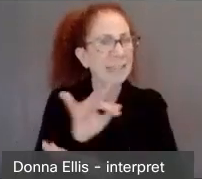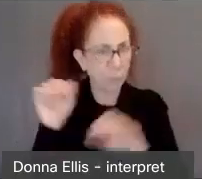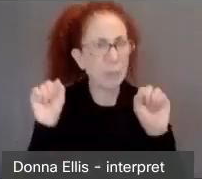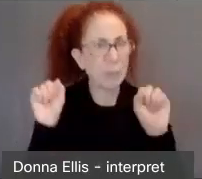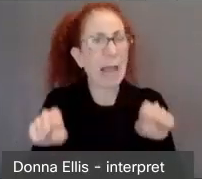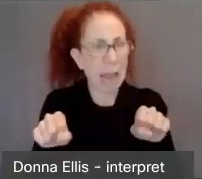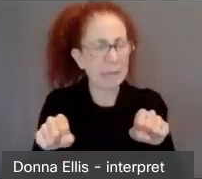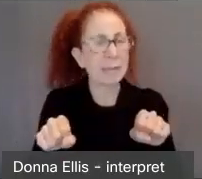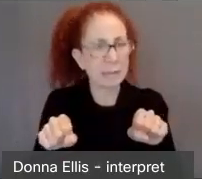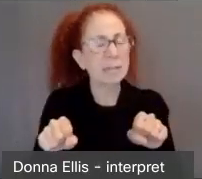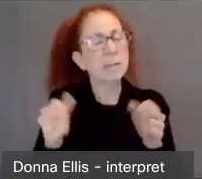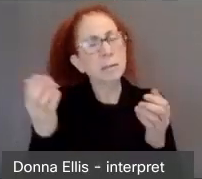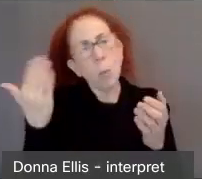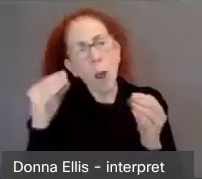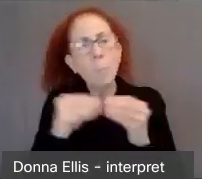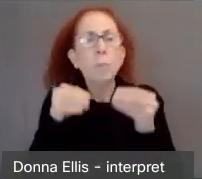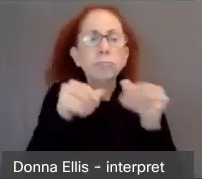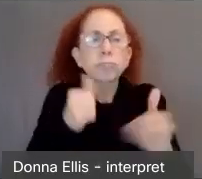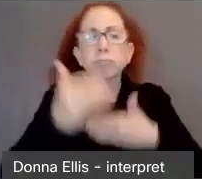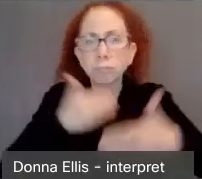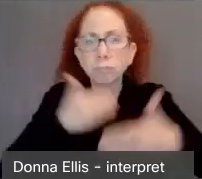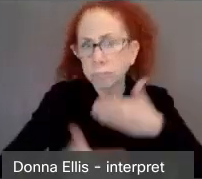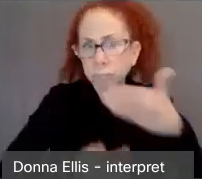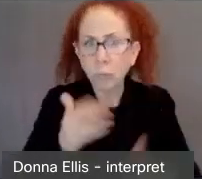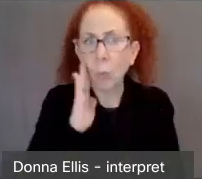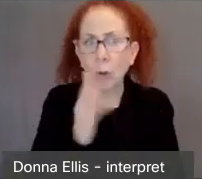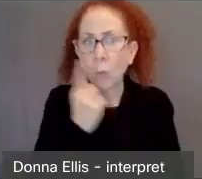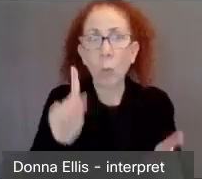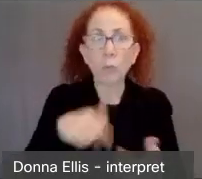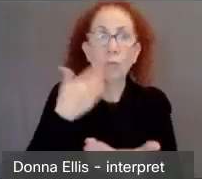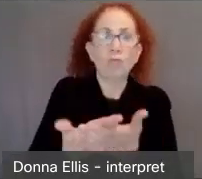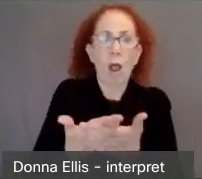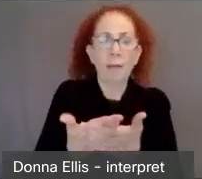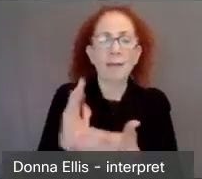to ensure a more streamlined experience when you arrive at one of our vaccination sites.